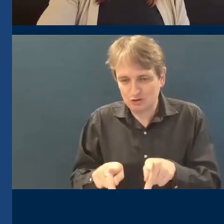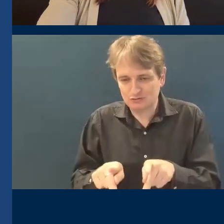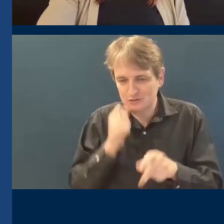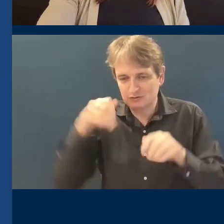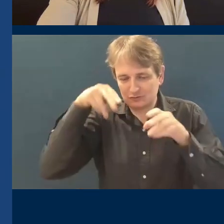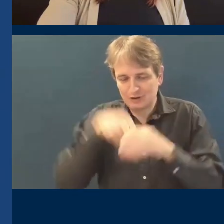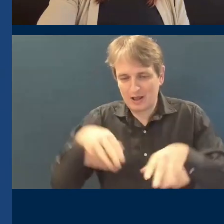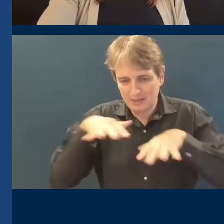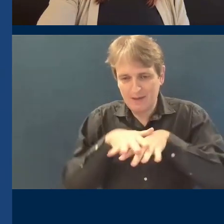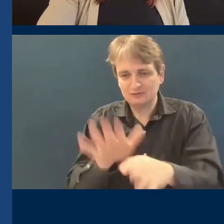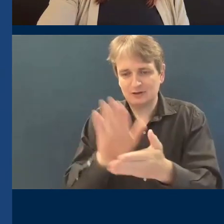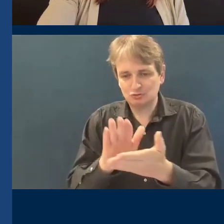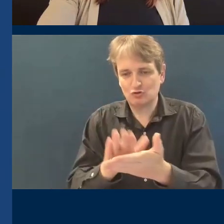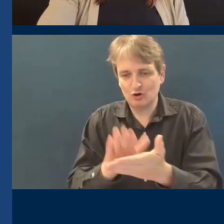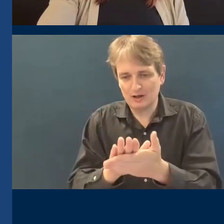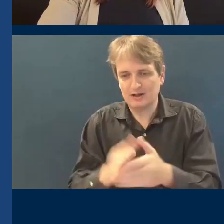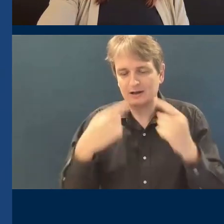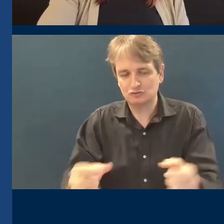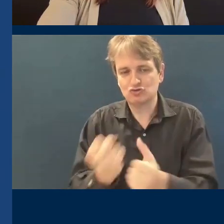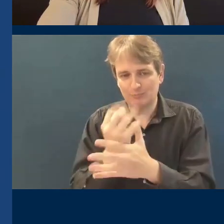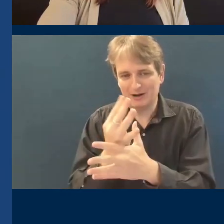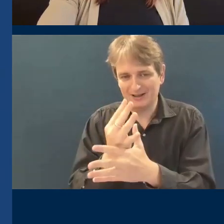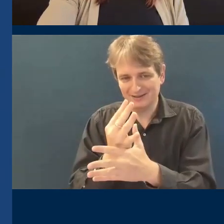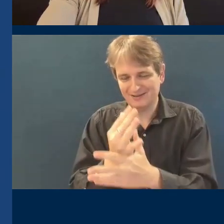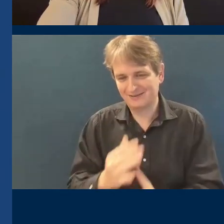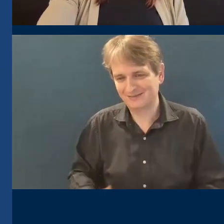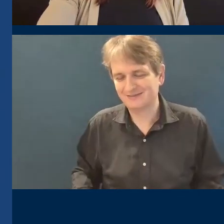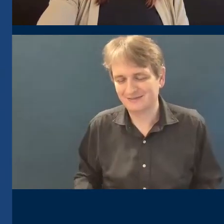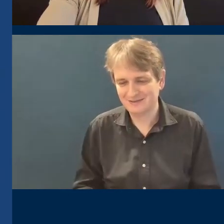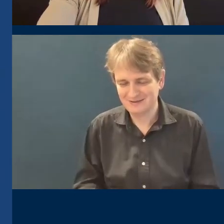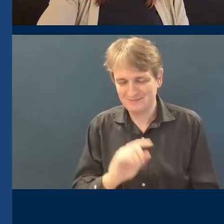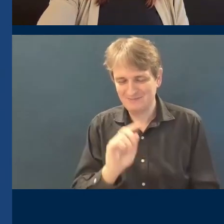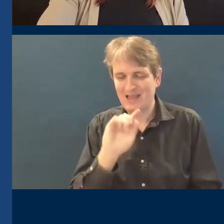I was the 1st person who was mainstreamed in schools in Germany.